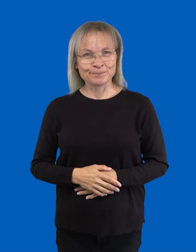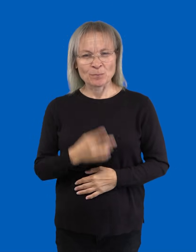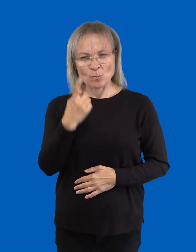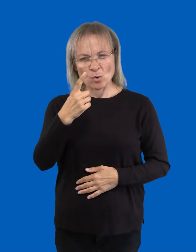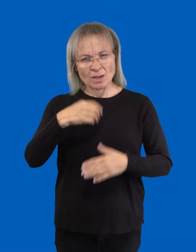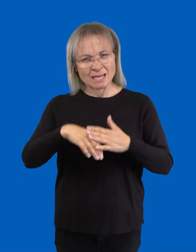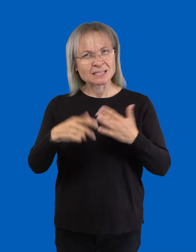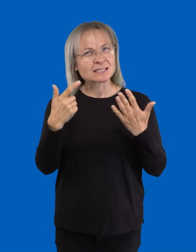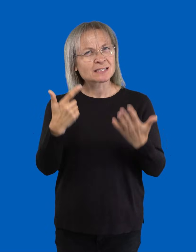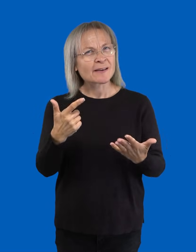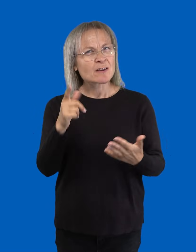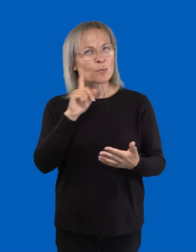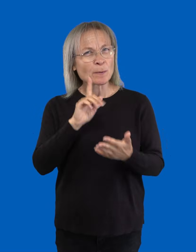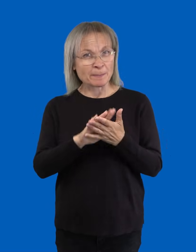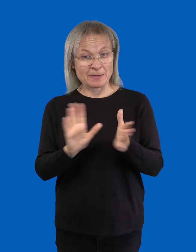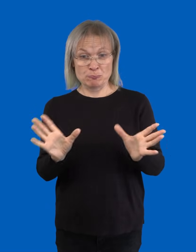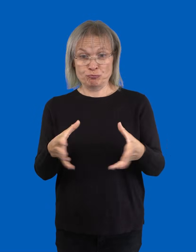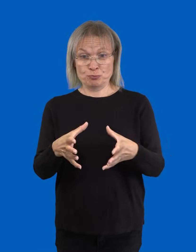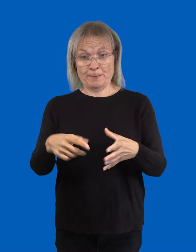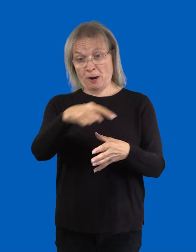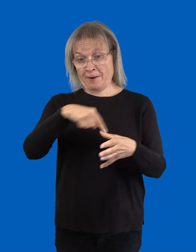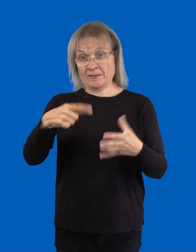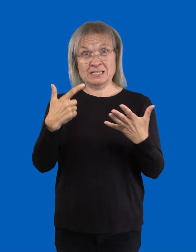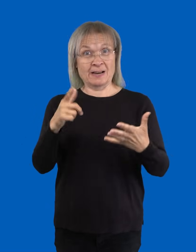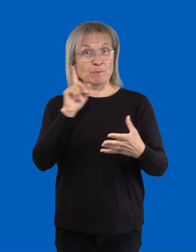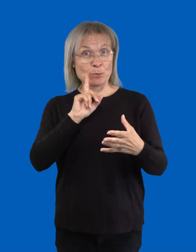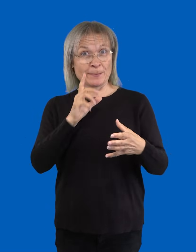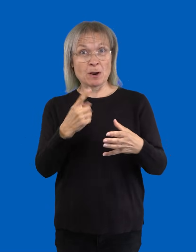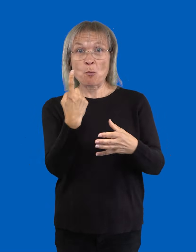1 in 7 women may get breast cancer in their lifetime.